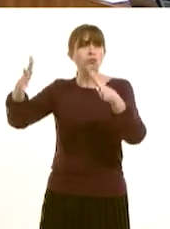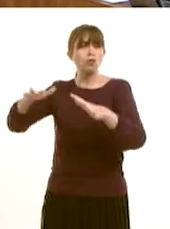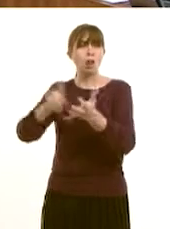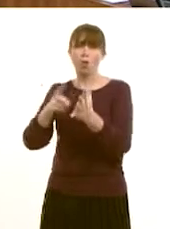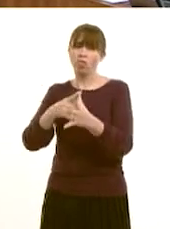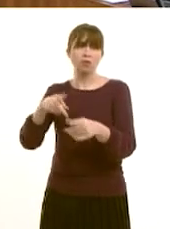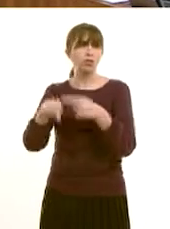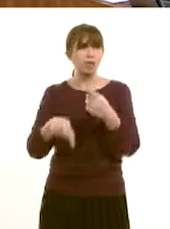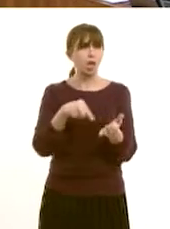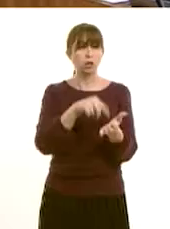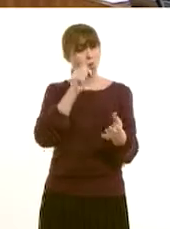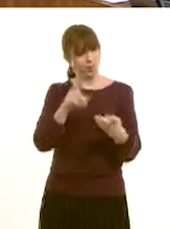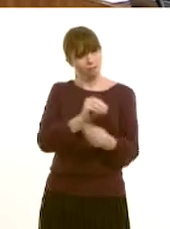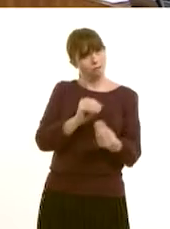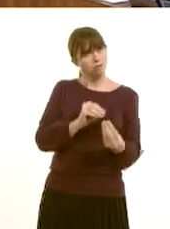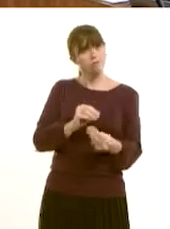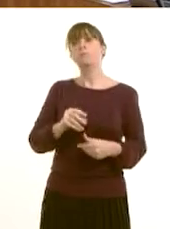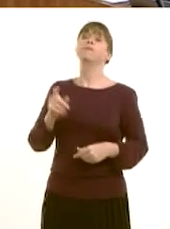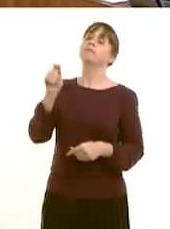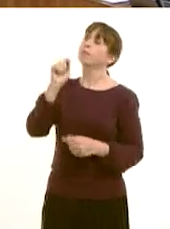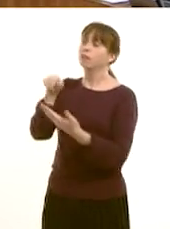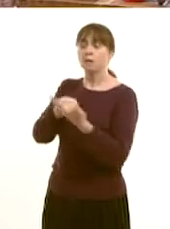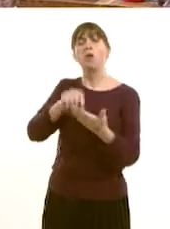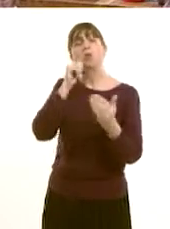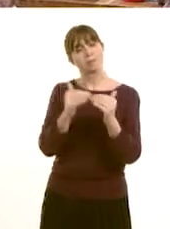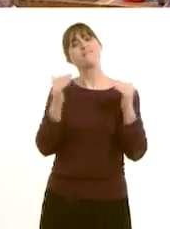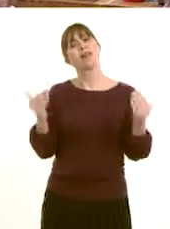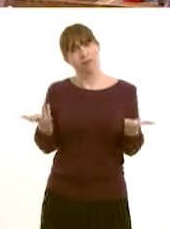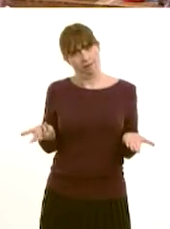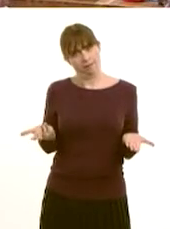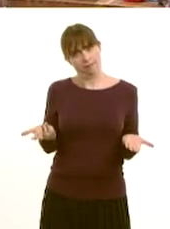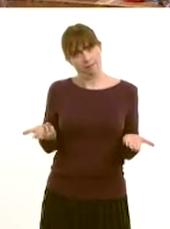we are confident that the local government settlement will be fair in that context. Andrew R.T.